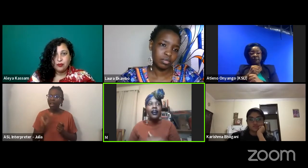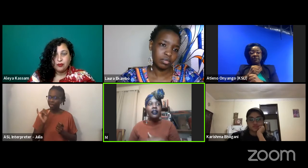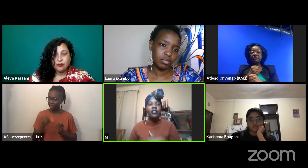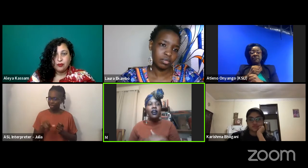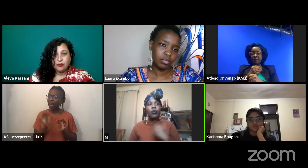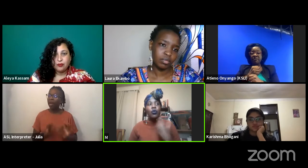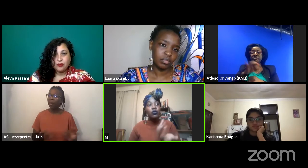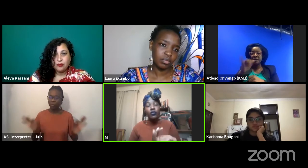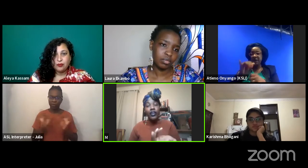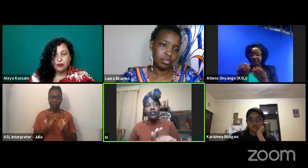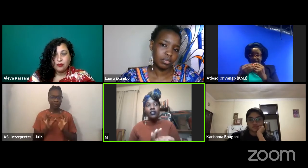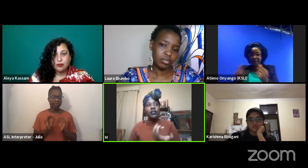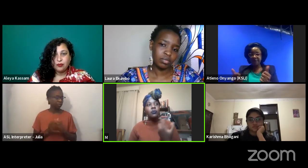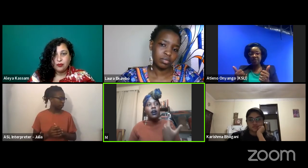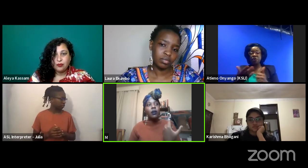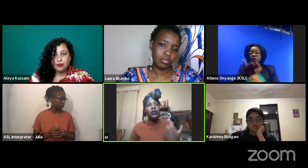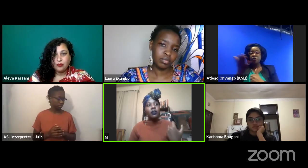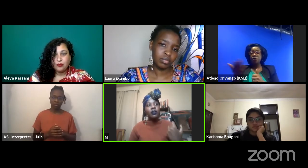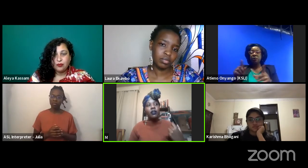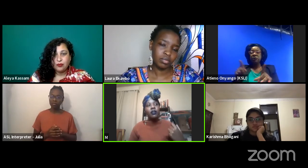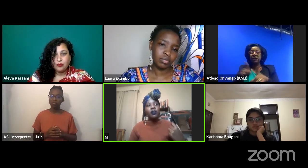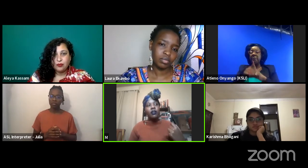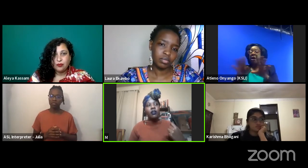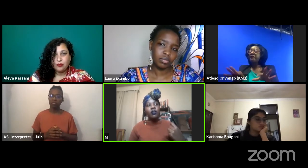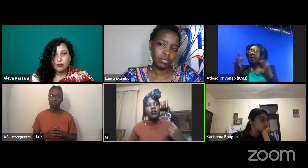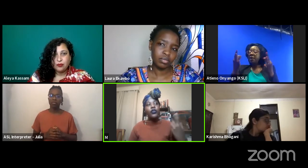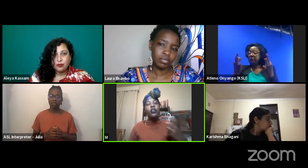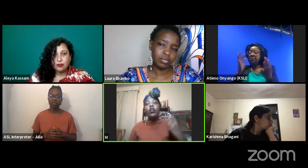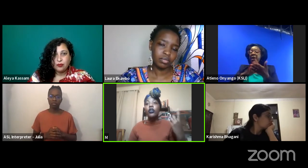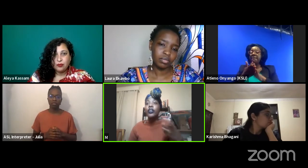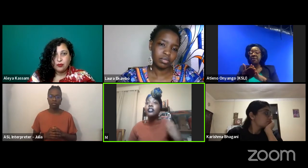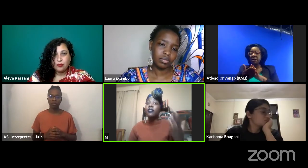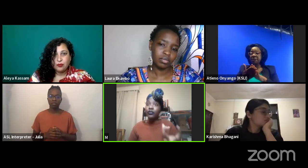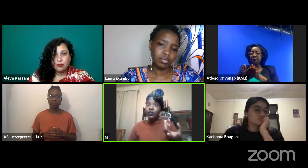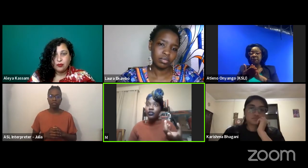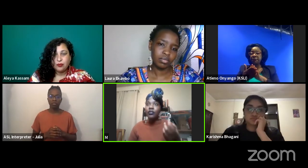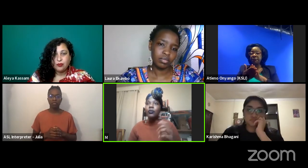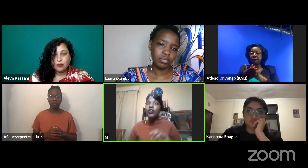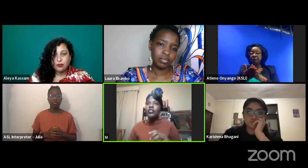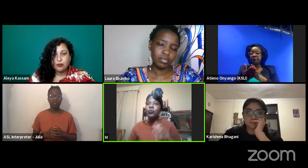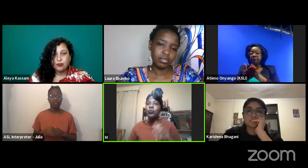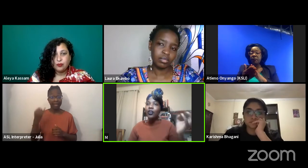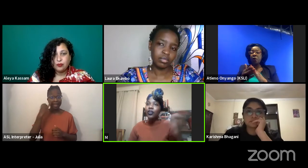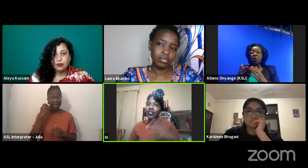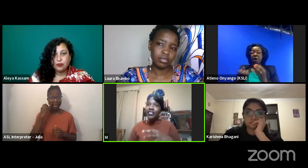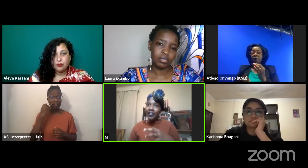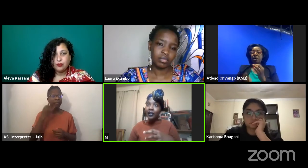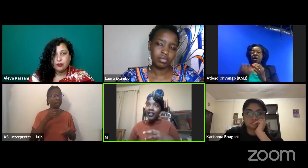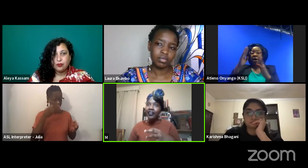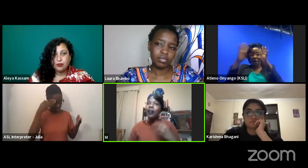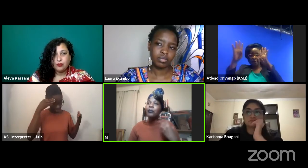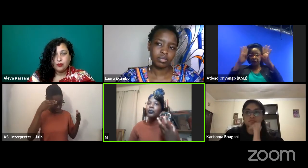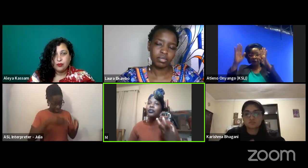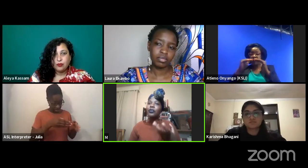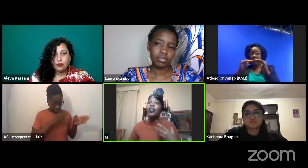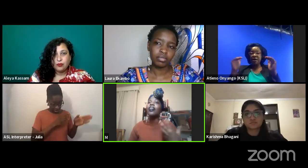And I'm also finding it's becoming freeing on a creative level. Because when I look at the time plan, I'm able to know like,